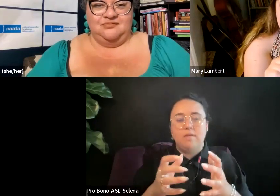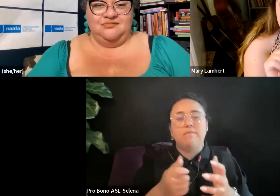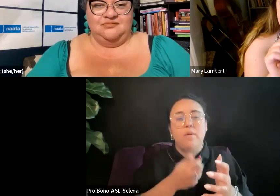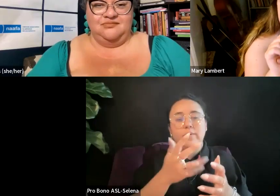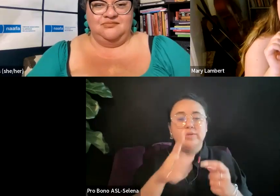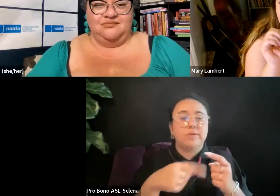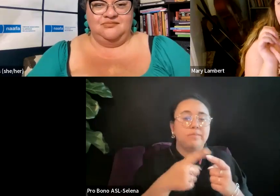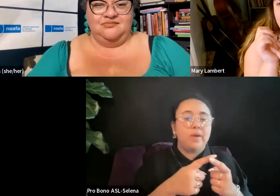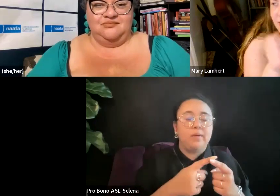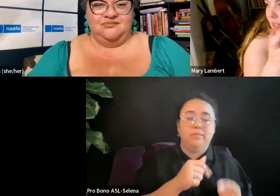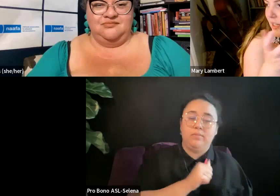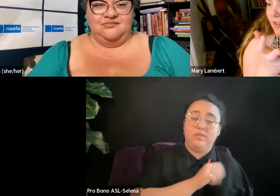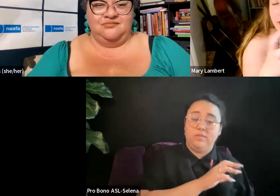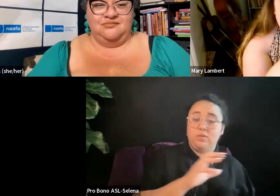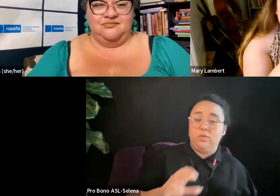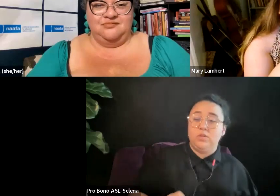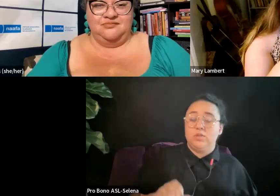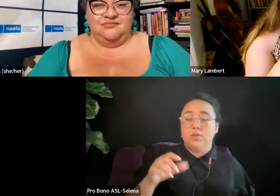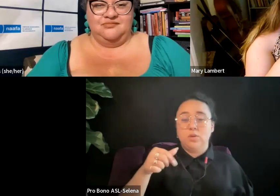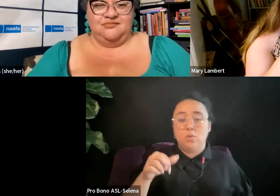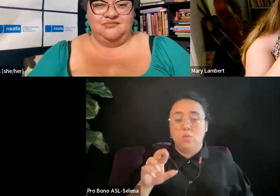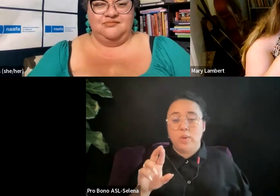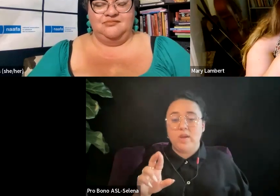and that, you know, this feeling of like, I didn't belong.